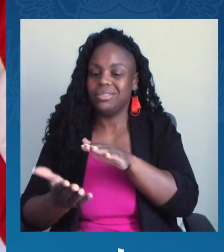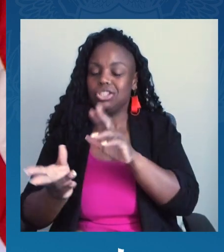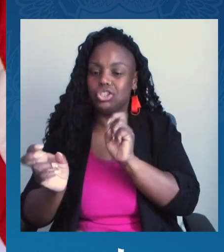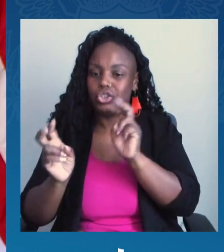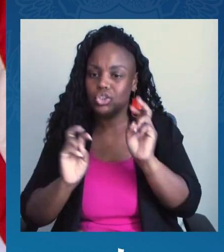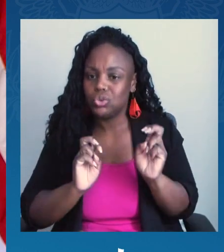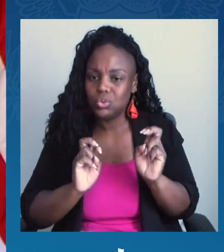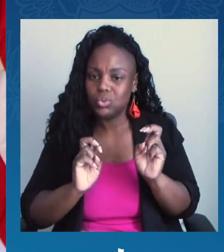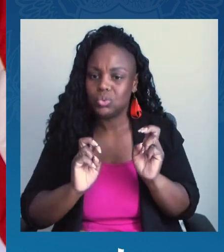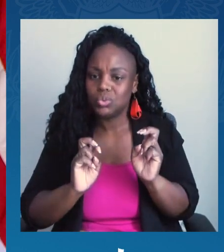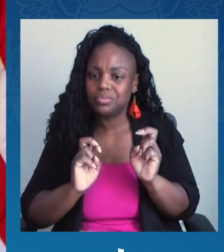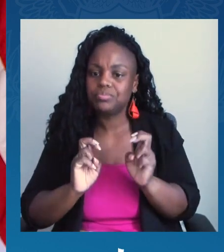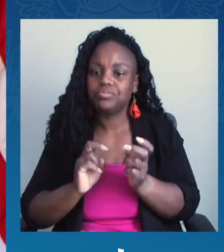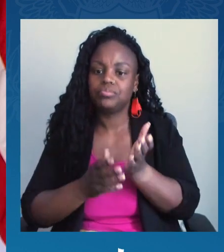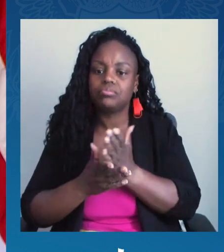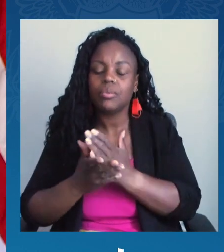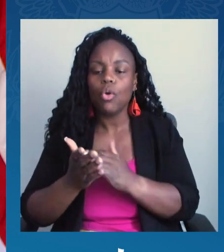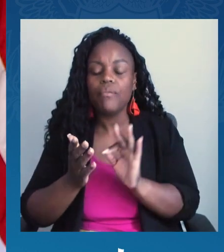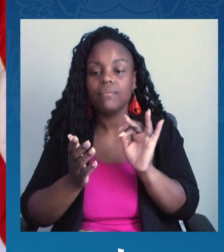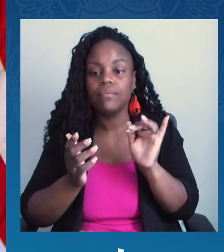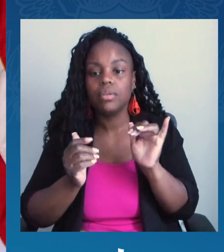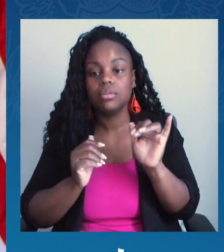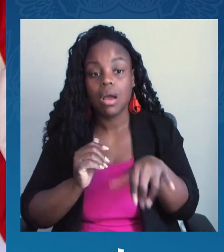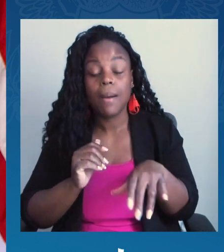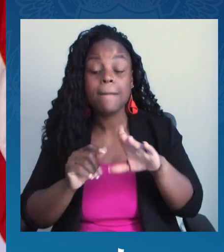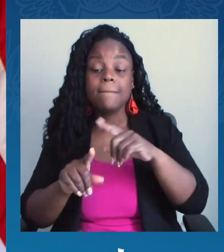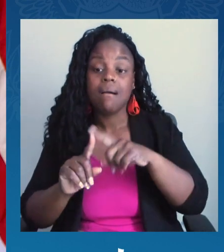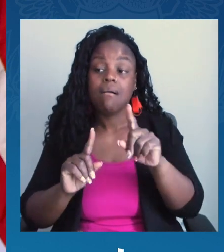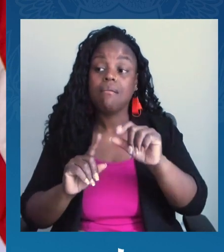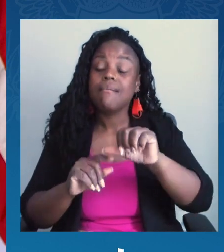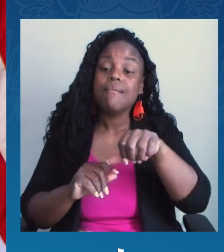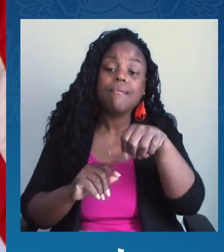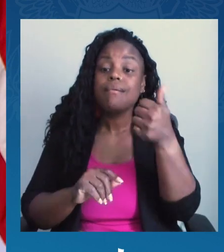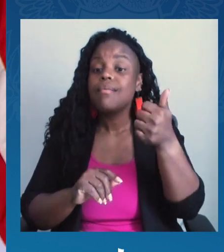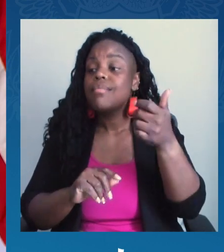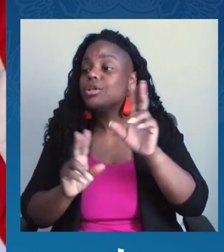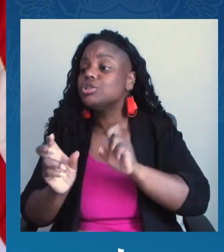But there are a lot of other pressing issues that are associated with that issue